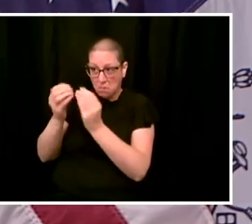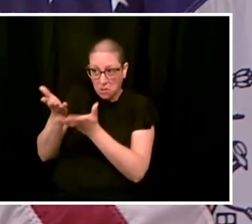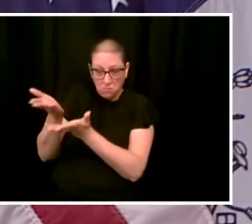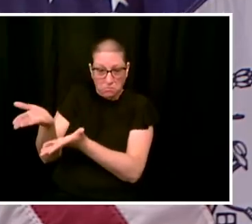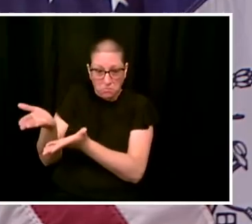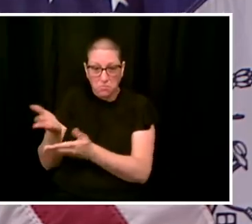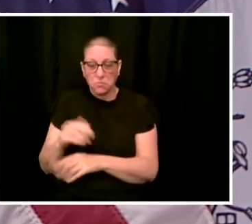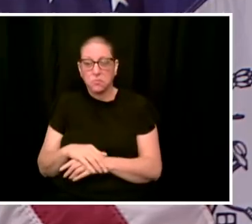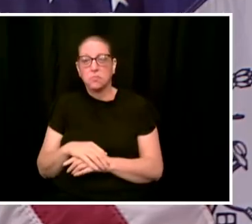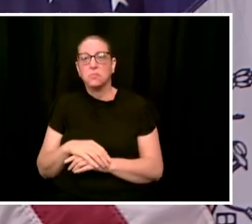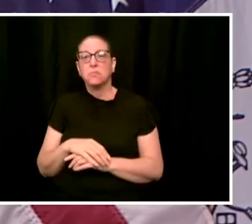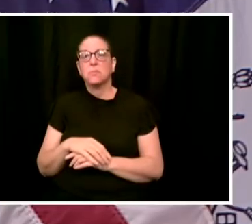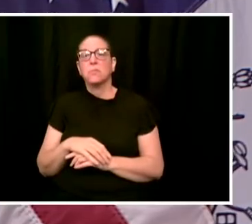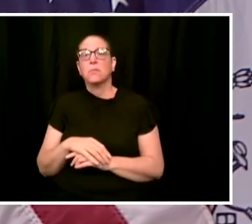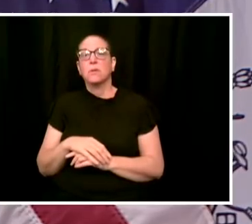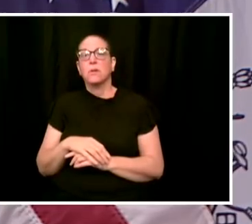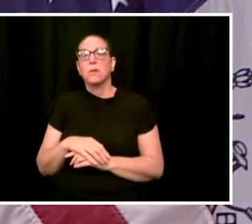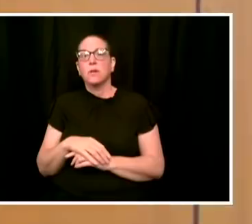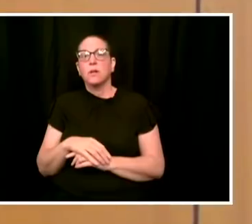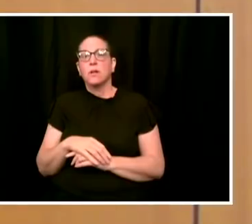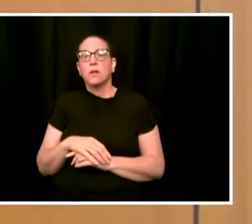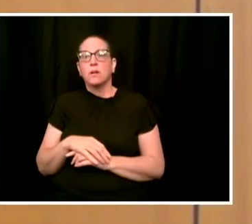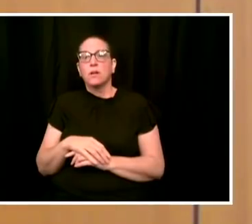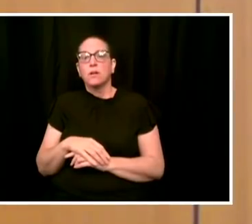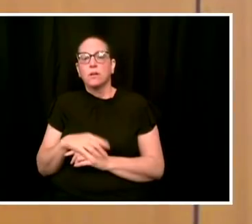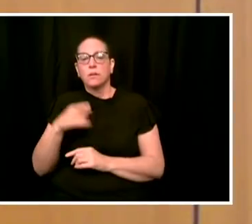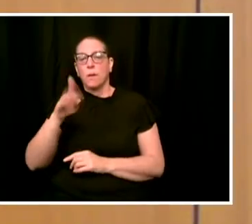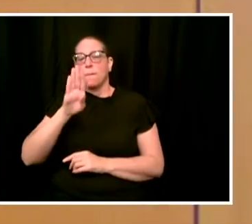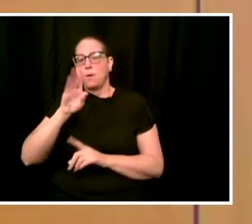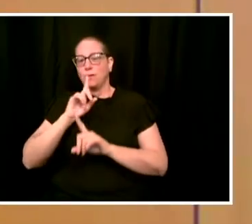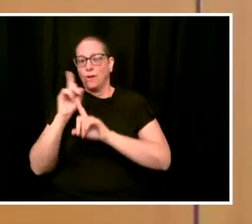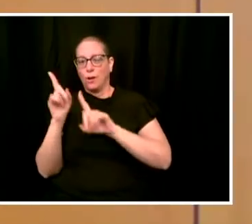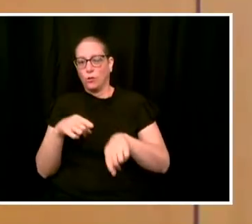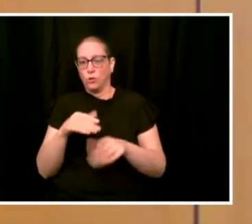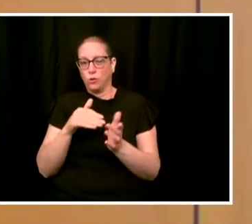TODAY. COMMISSIONER DO YOU HAVE ANY NEW NUMBYERS ET. IF THERE IS ANYTHING NEW